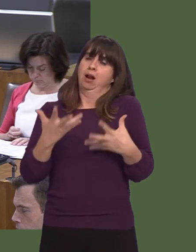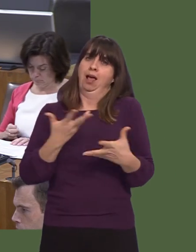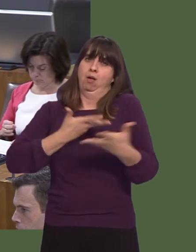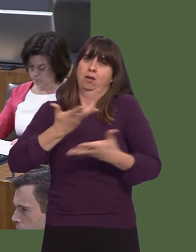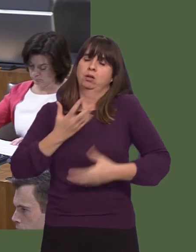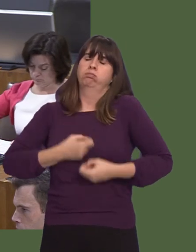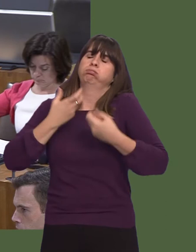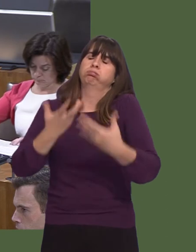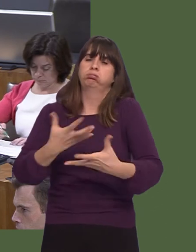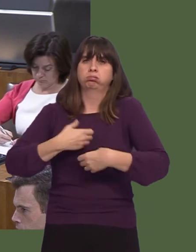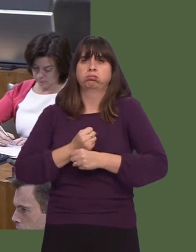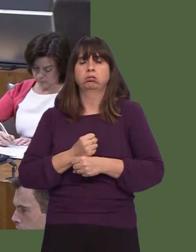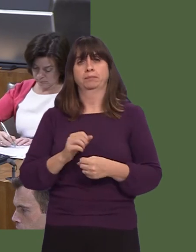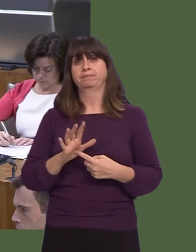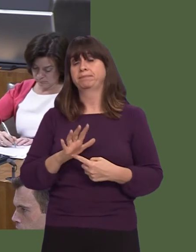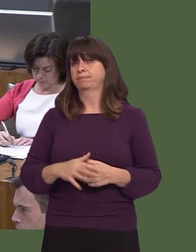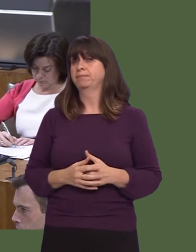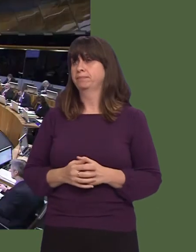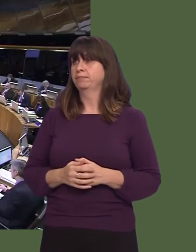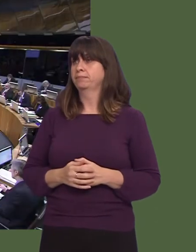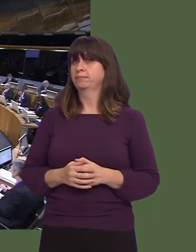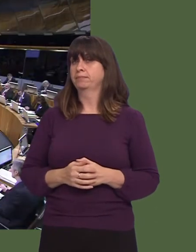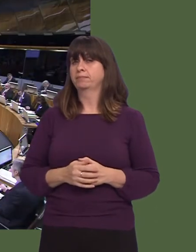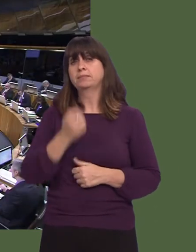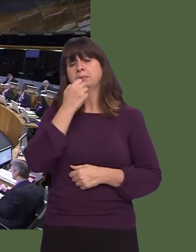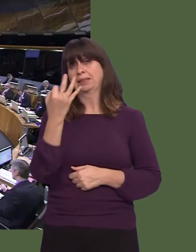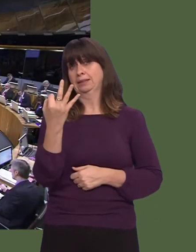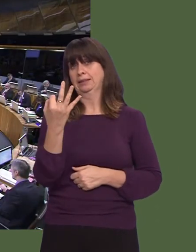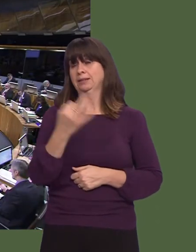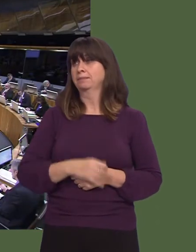that they need, both in school and outside. Llyr Gruffydd AM: 8. A wnaiff y Prif Weinidog